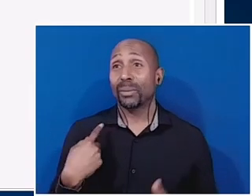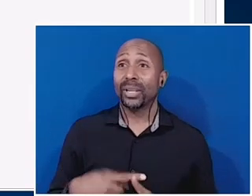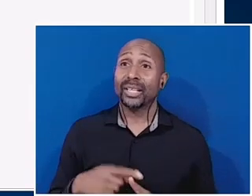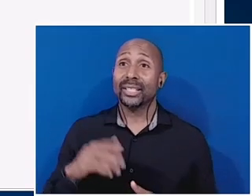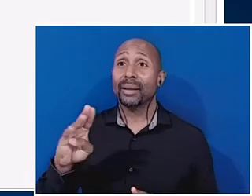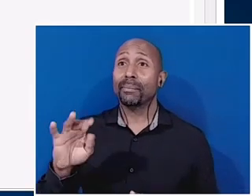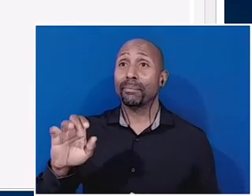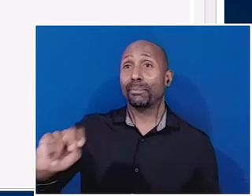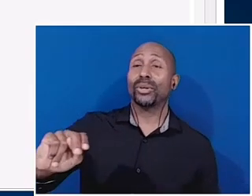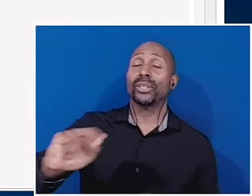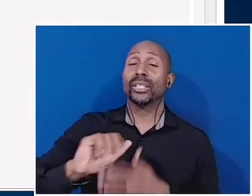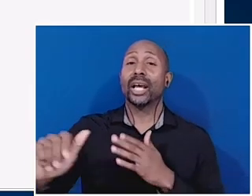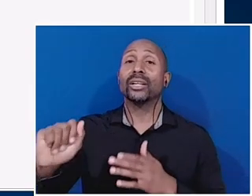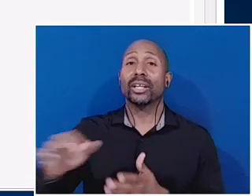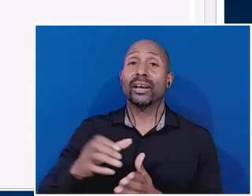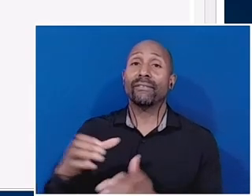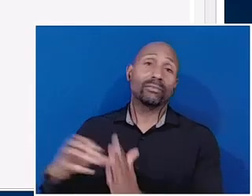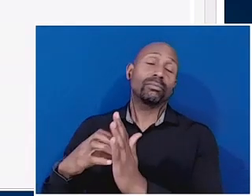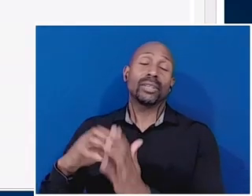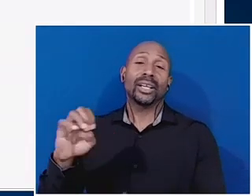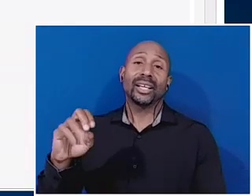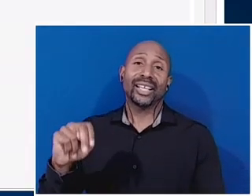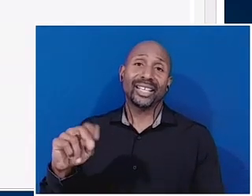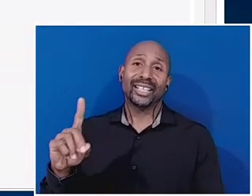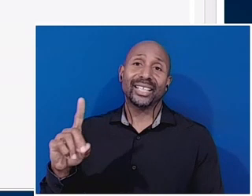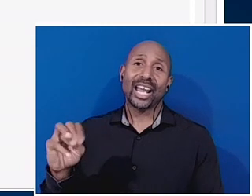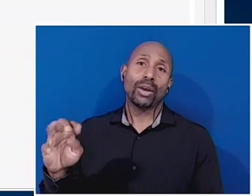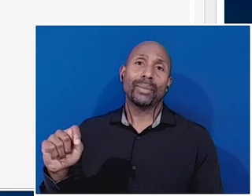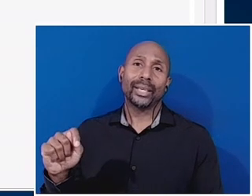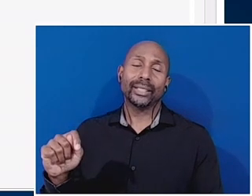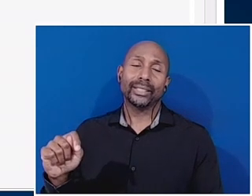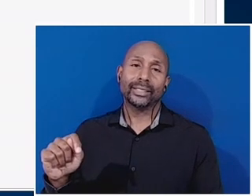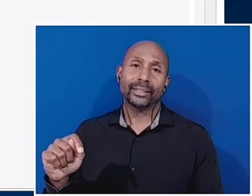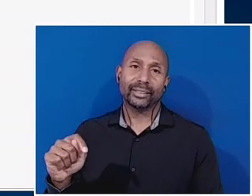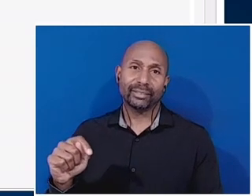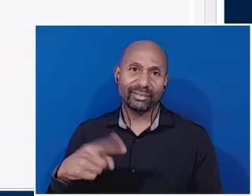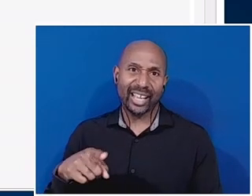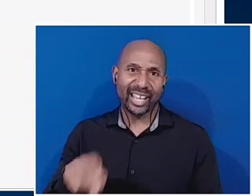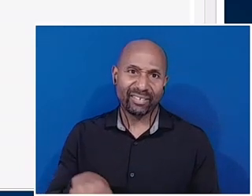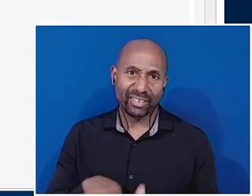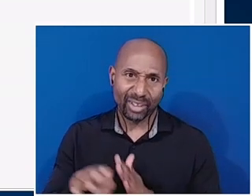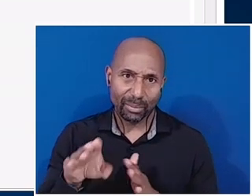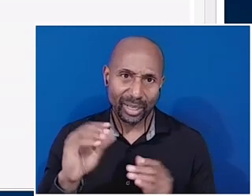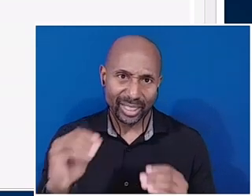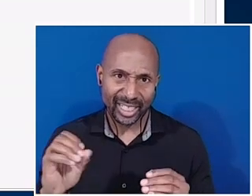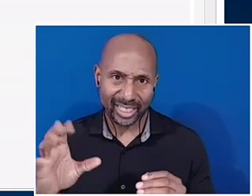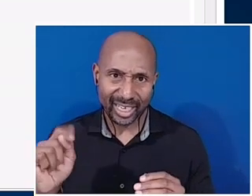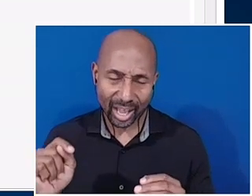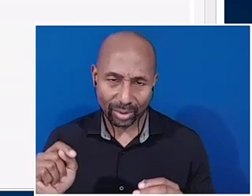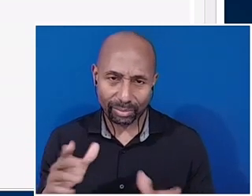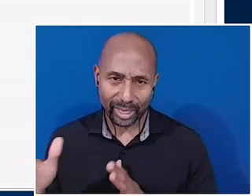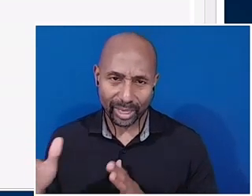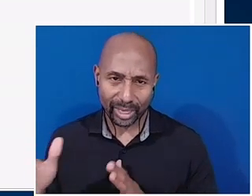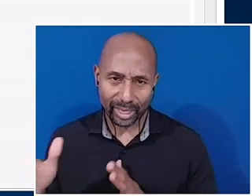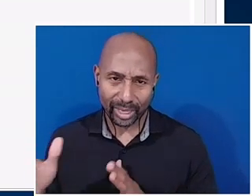money to have a teach out plan. It's sort of a meaningless exercise. So I would suggest to the Department to